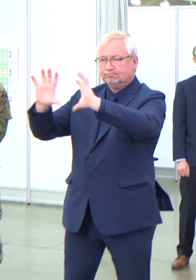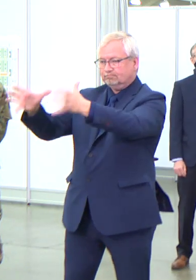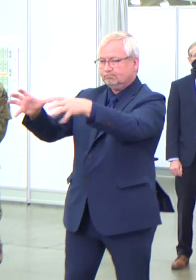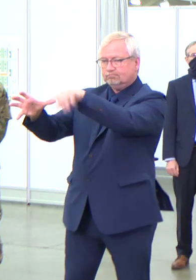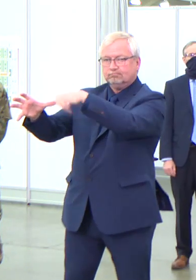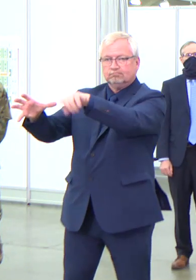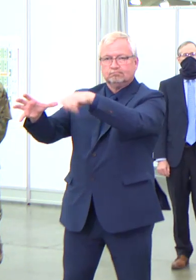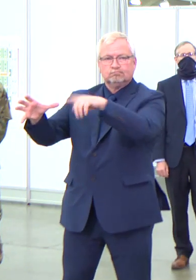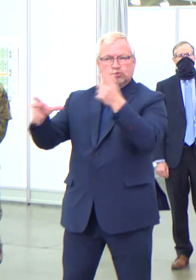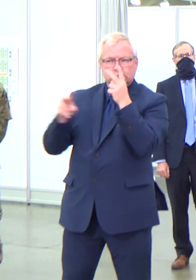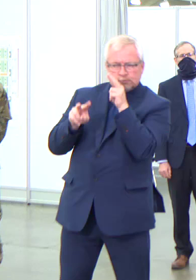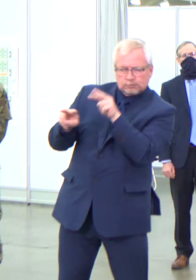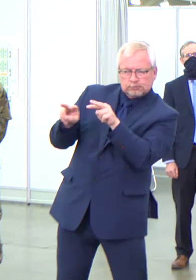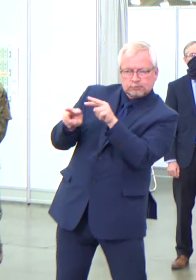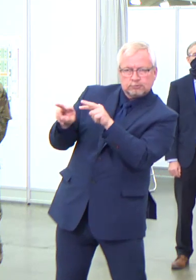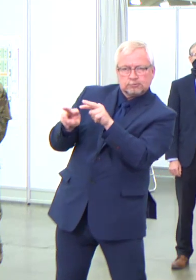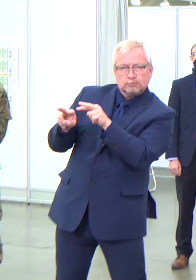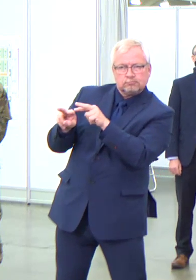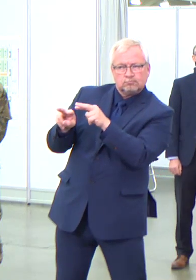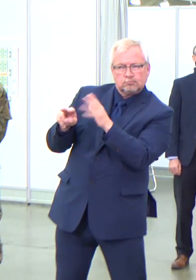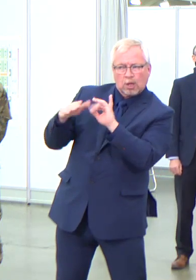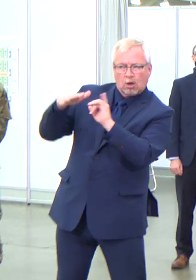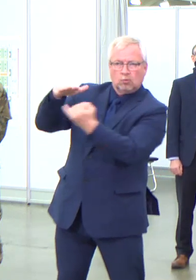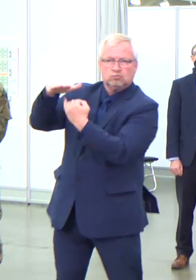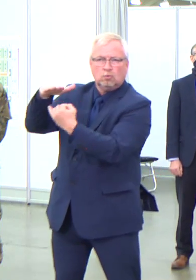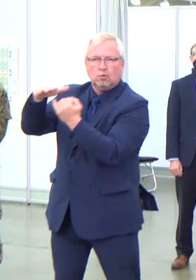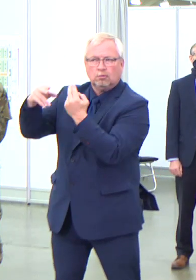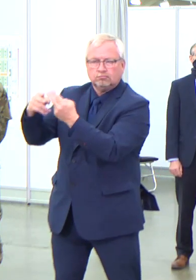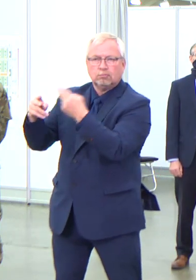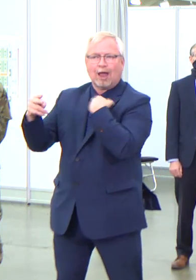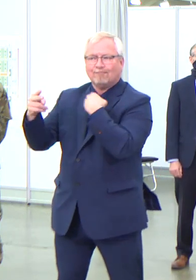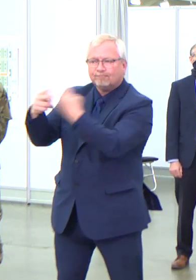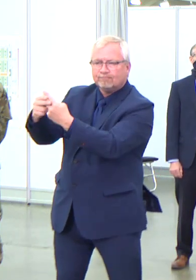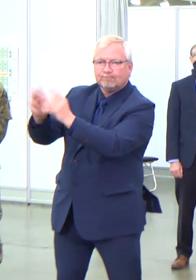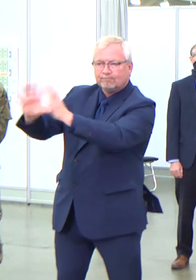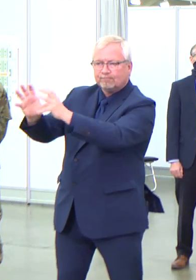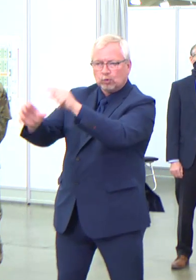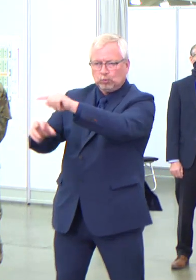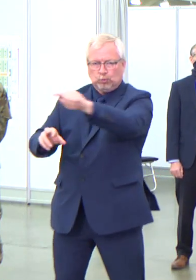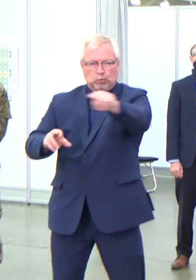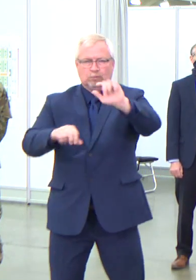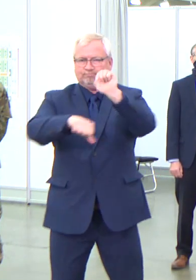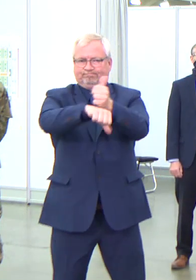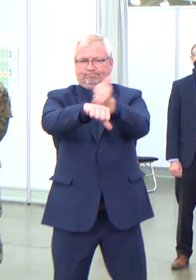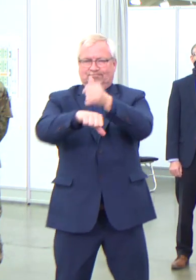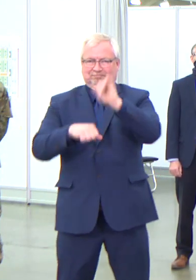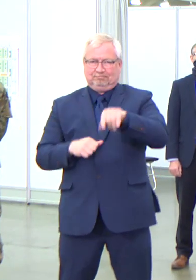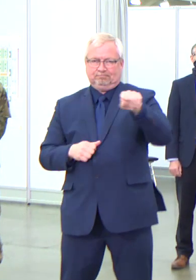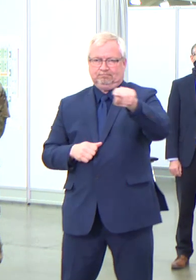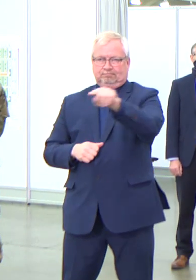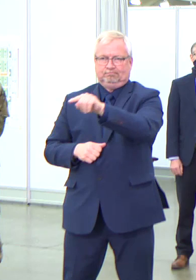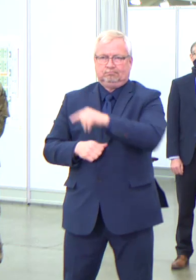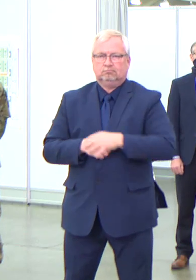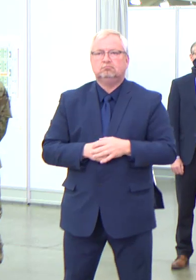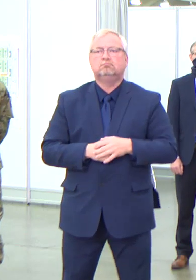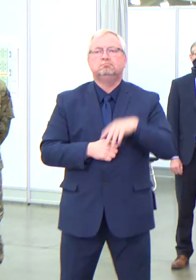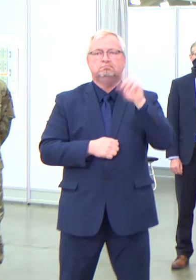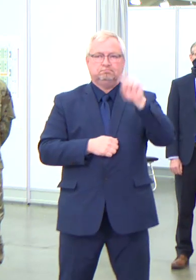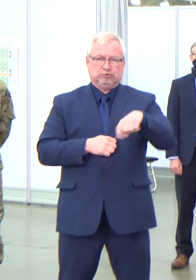isolation areas for residents and to expedite all testing through the Maryland state public health